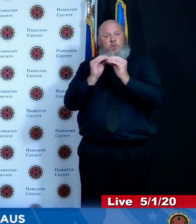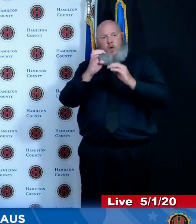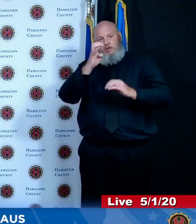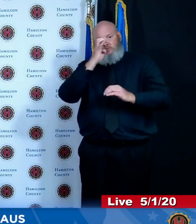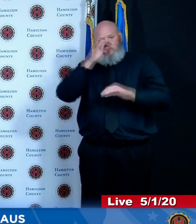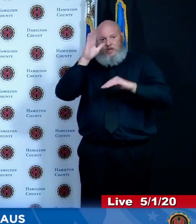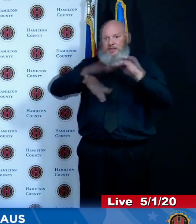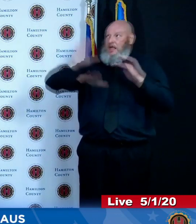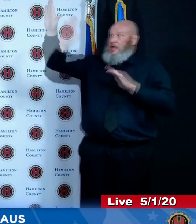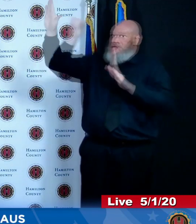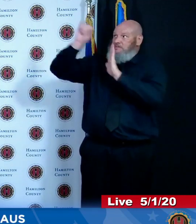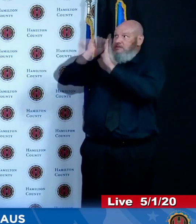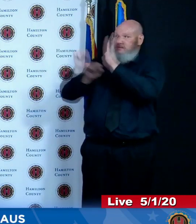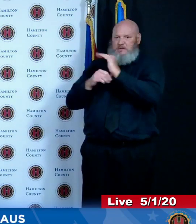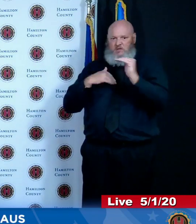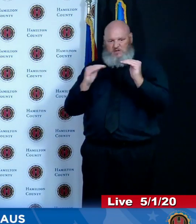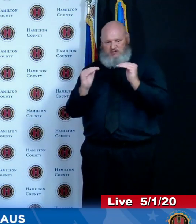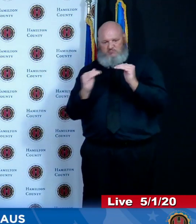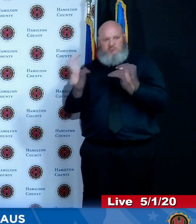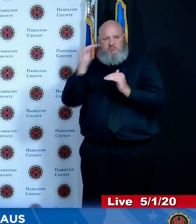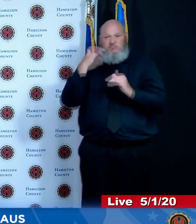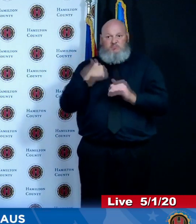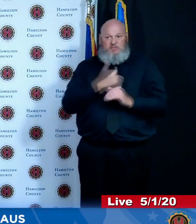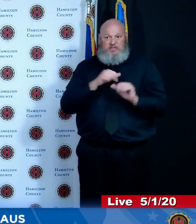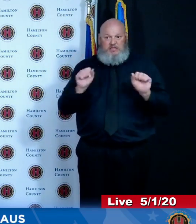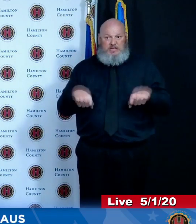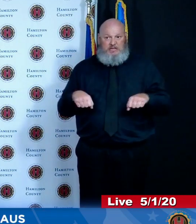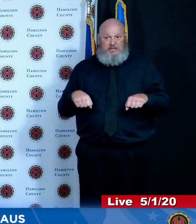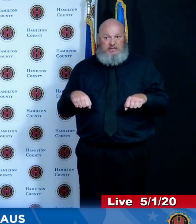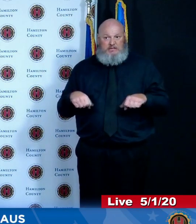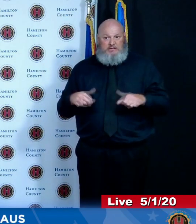you can open up tomorrow because the state guidance doesn't allow for it